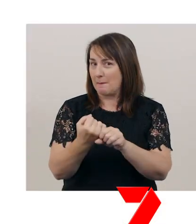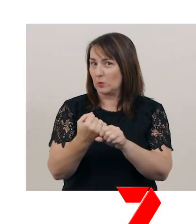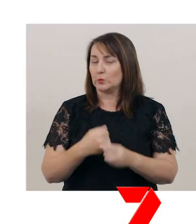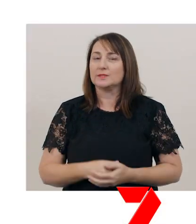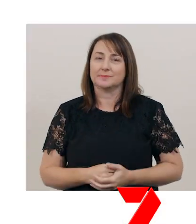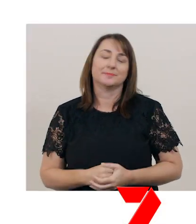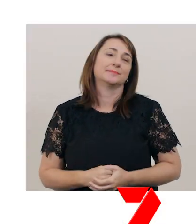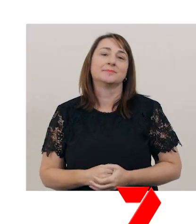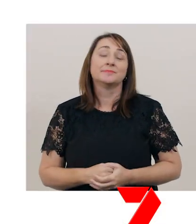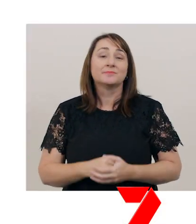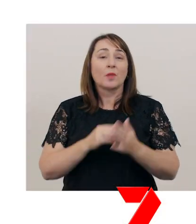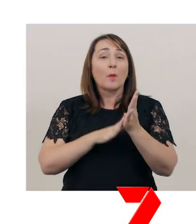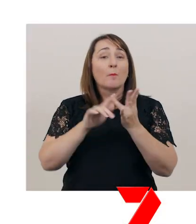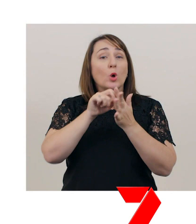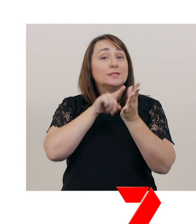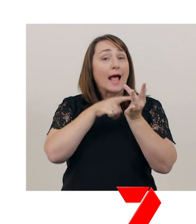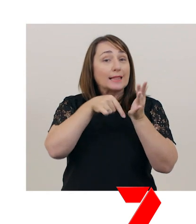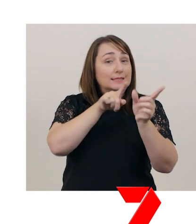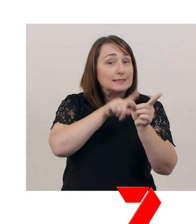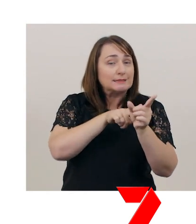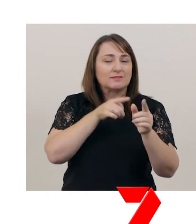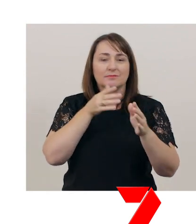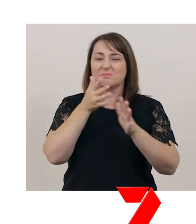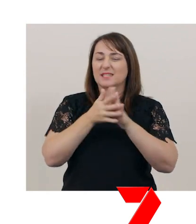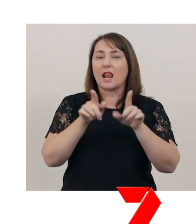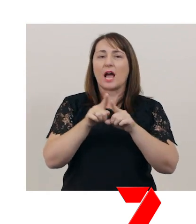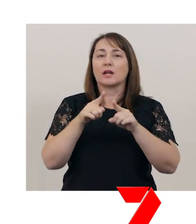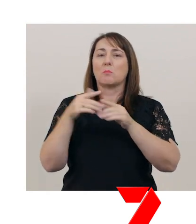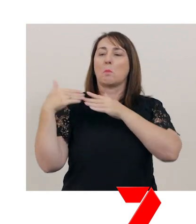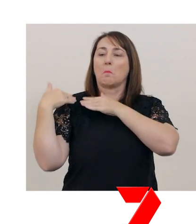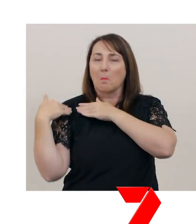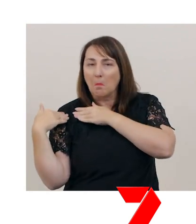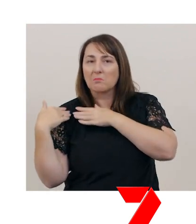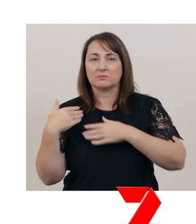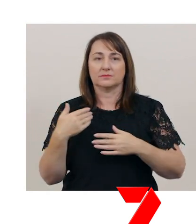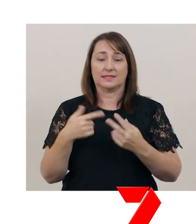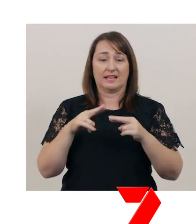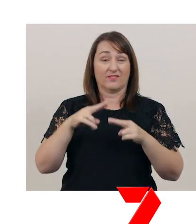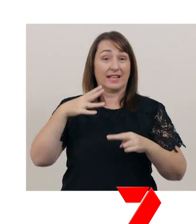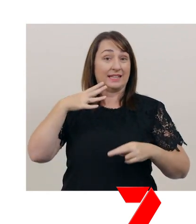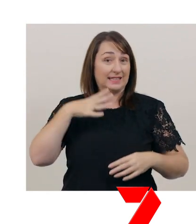We can think of modality in terms of degrees of obligation. This means how necessary something is.